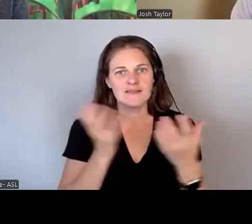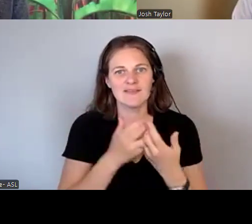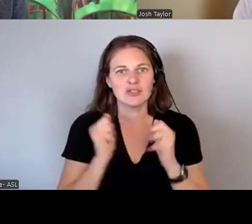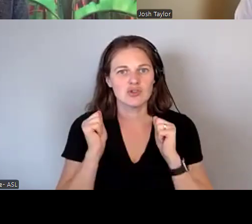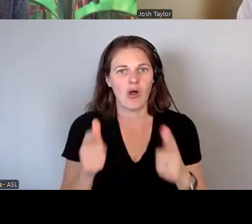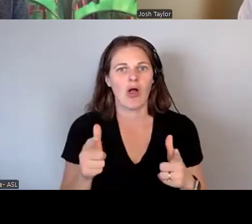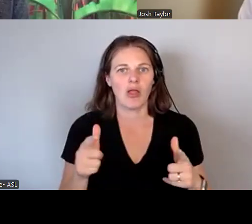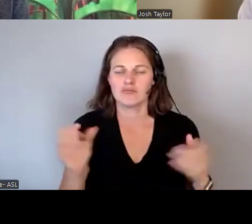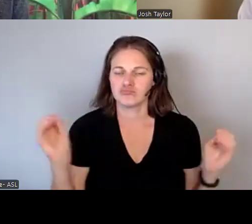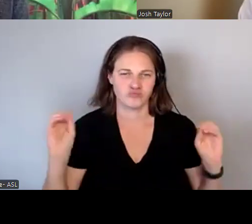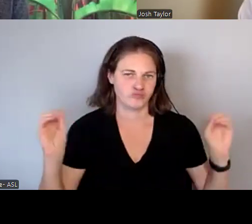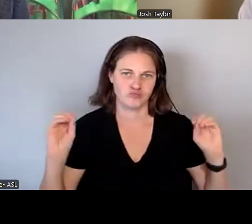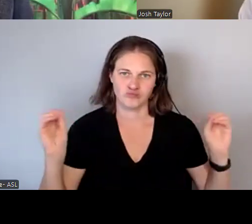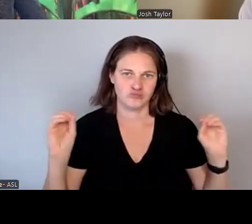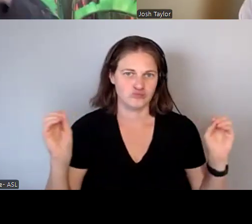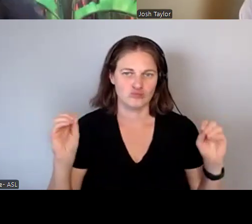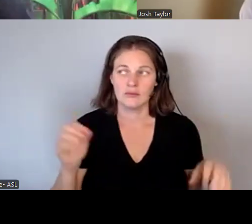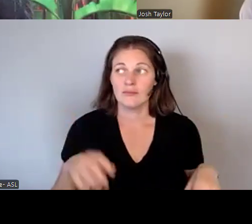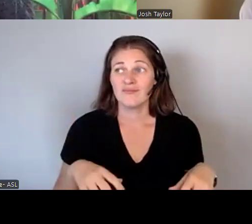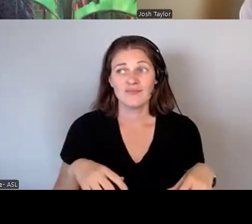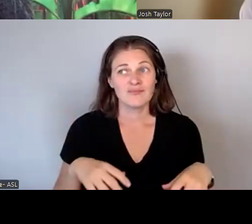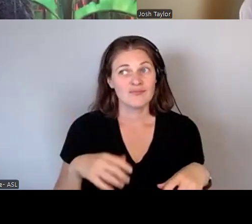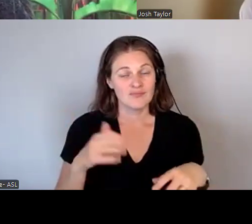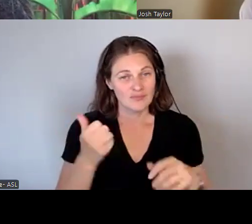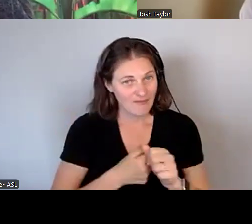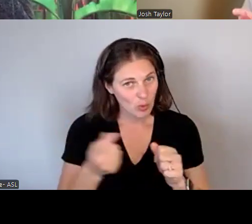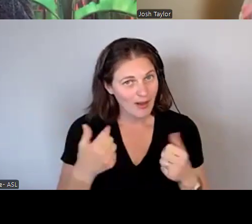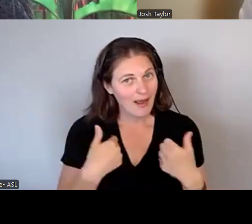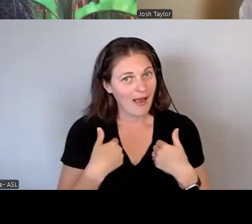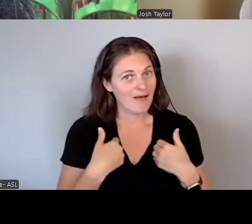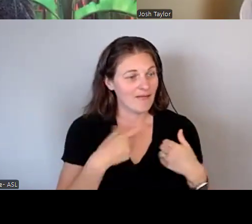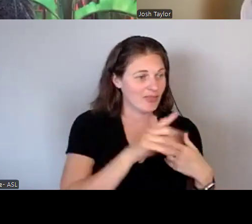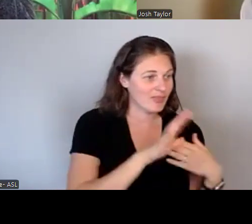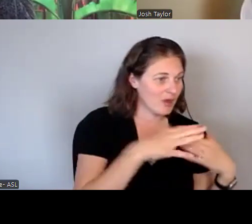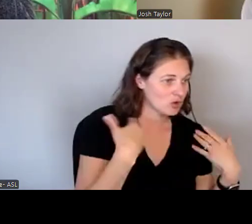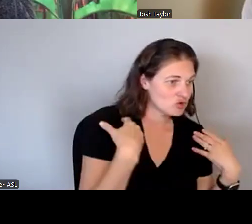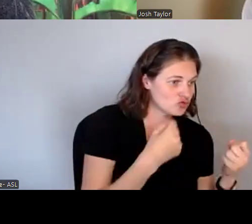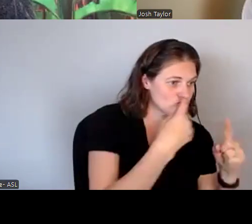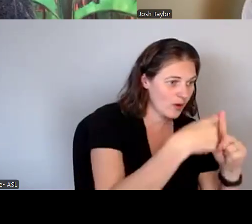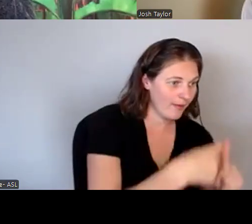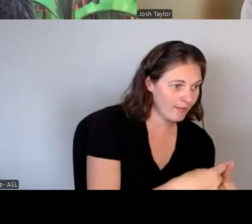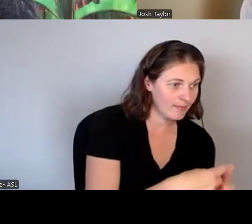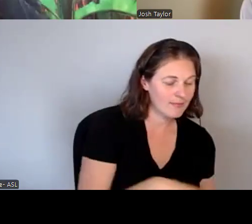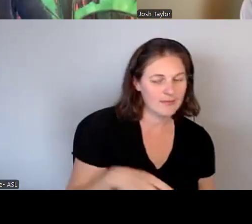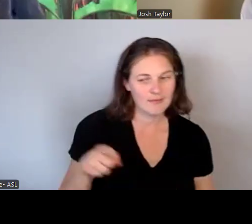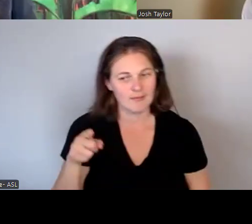Everybody has, you know, the things that they're good at and the things that they don't like, as Karen said,